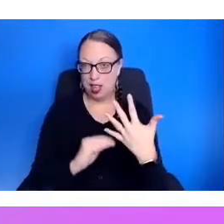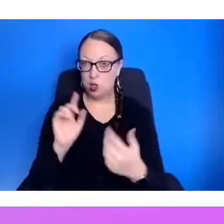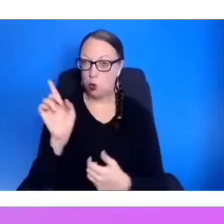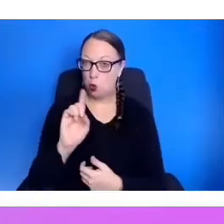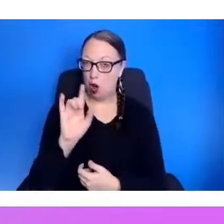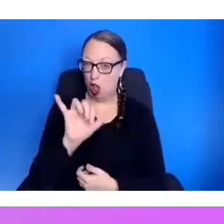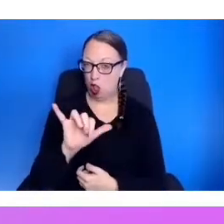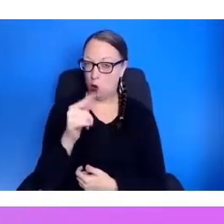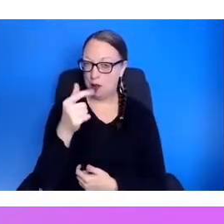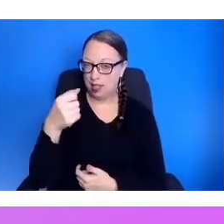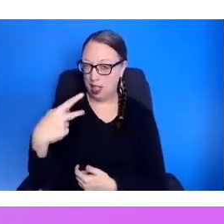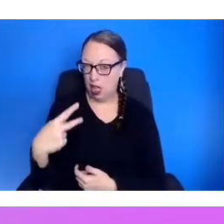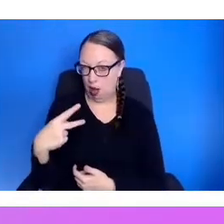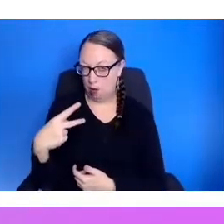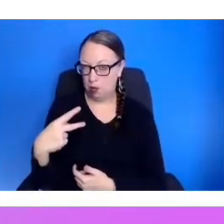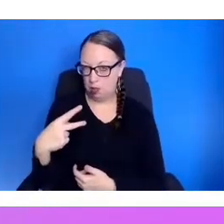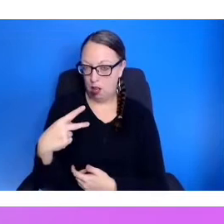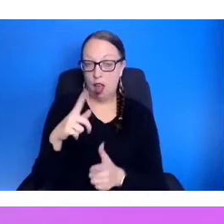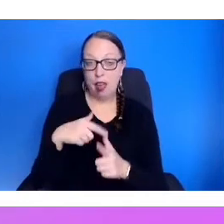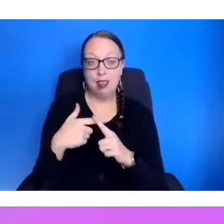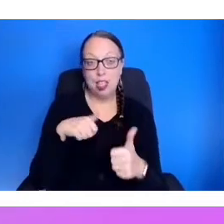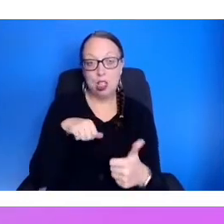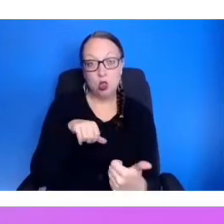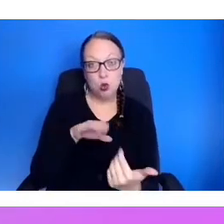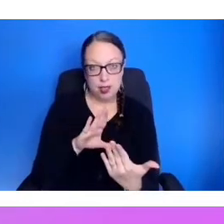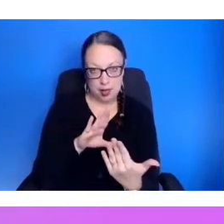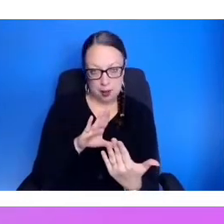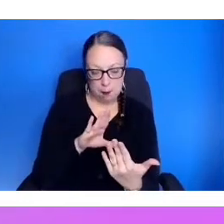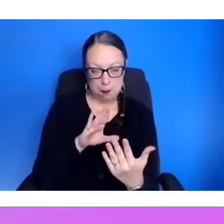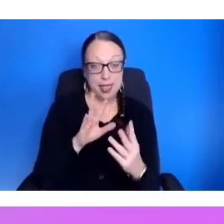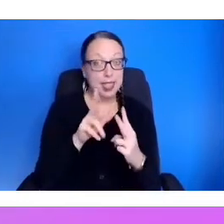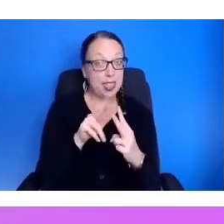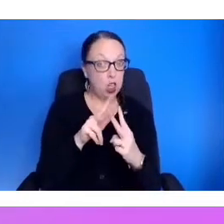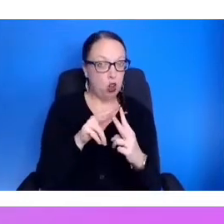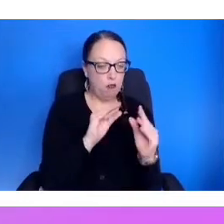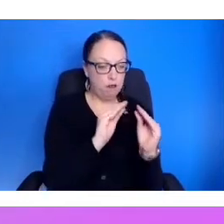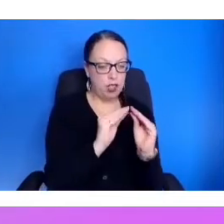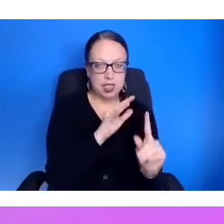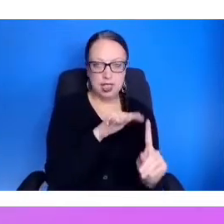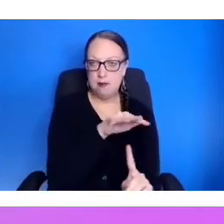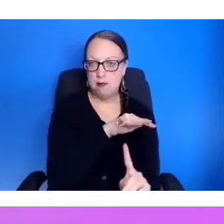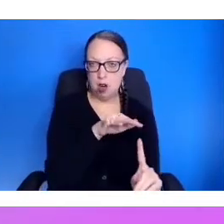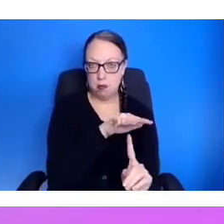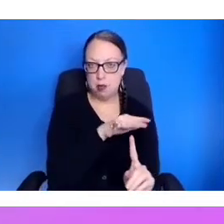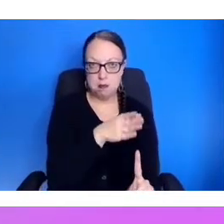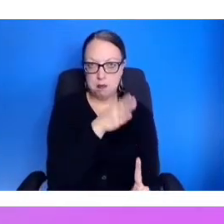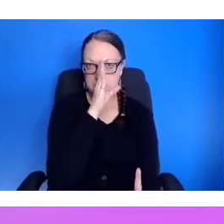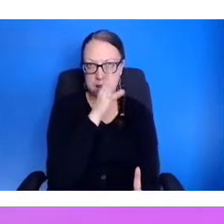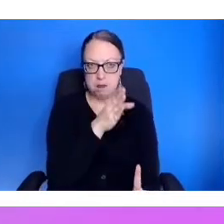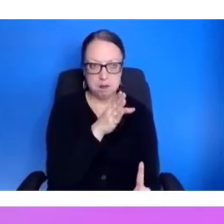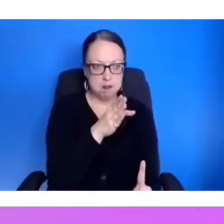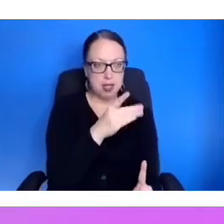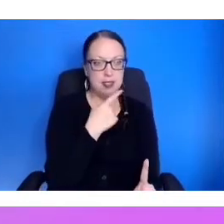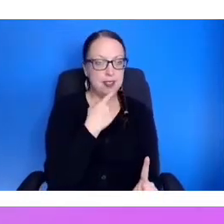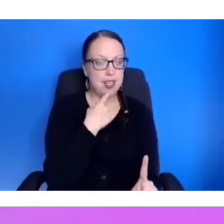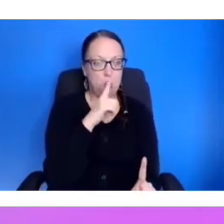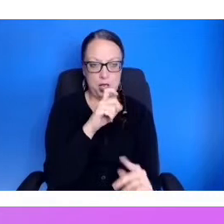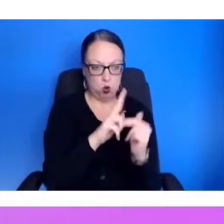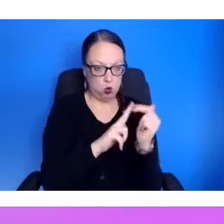and address them in one of two ways, either fix the environment go right we need to rebuild that particular part of the environment